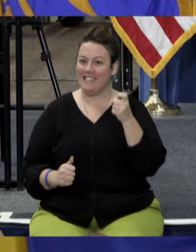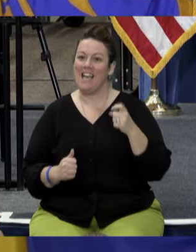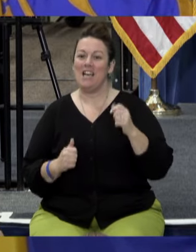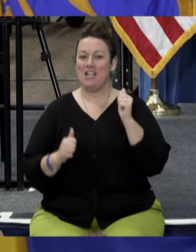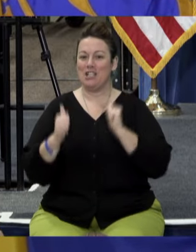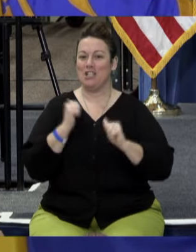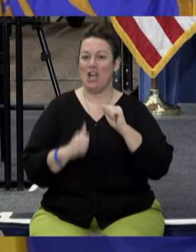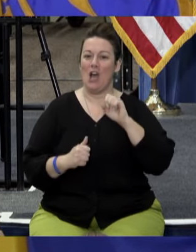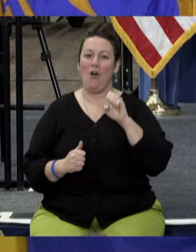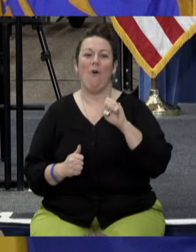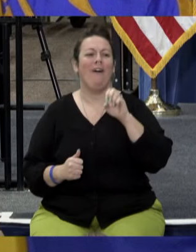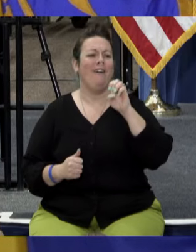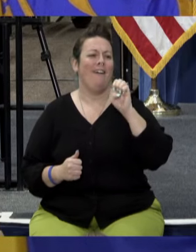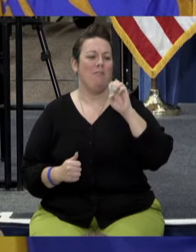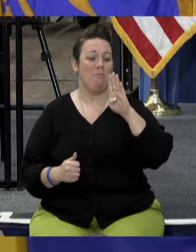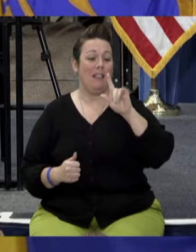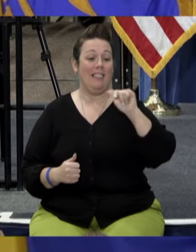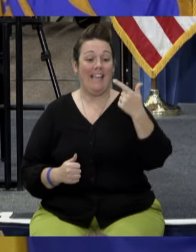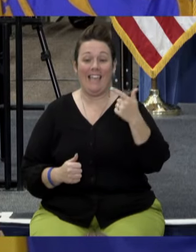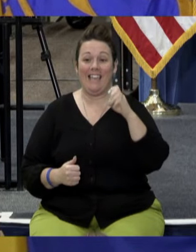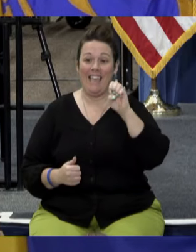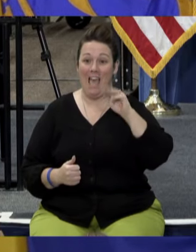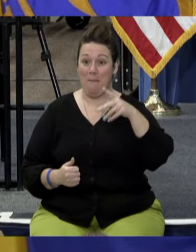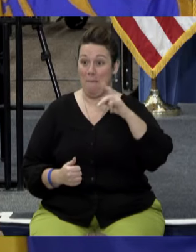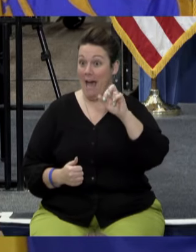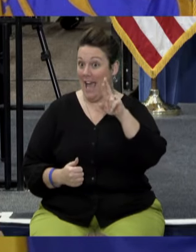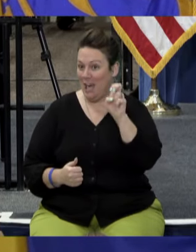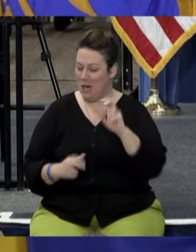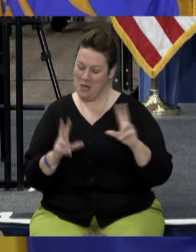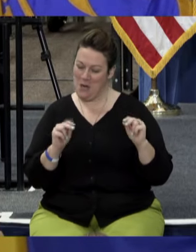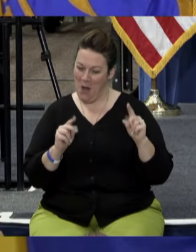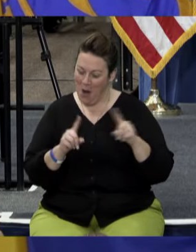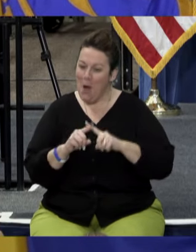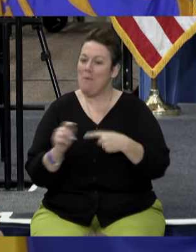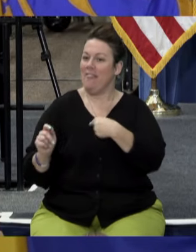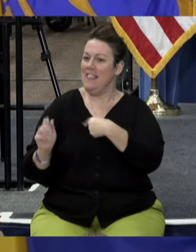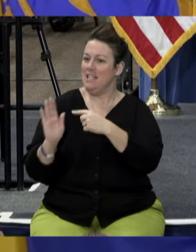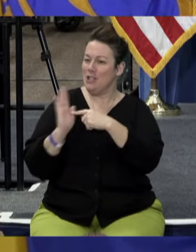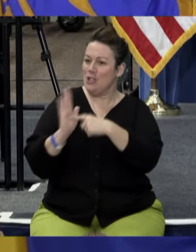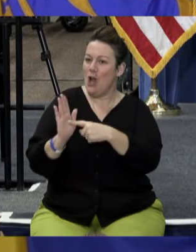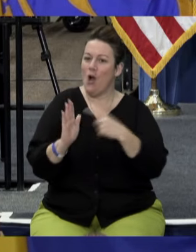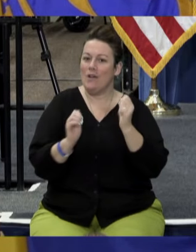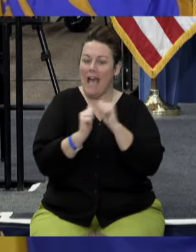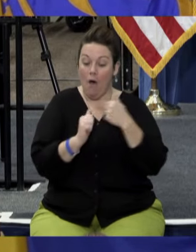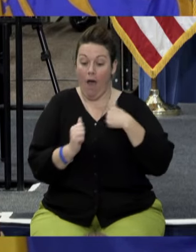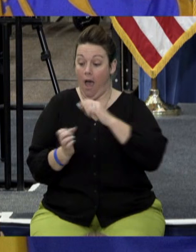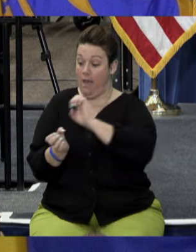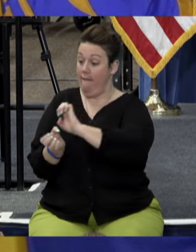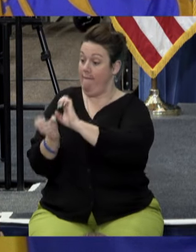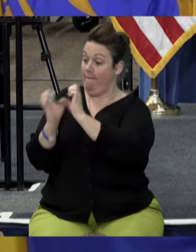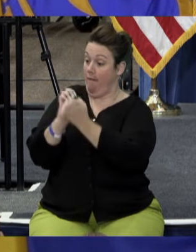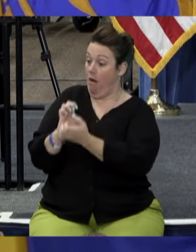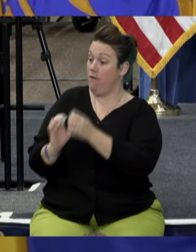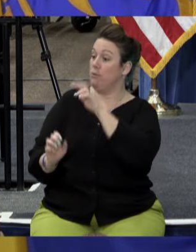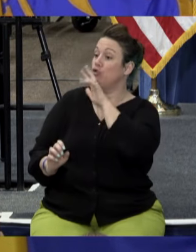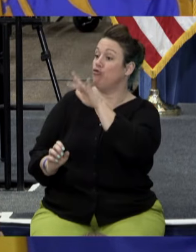I'm wearing this pin because it symbolizes how I evolved from the dragon caregiver, dragon with